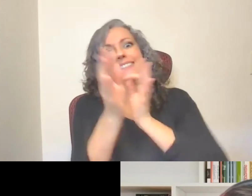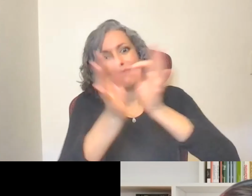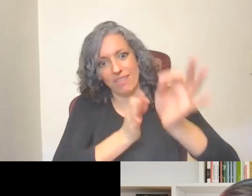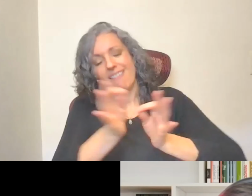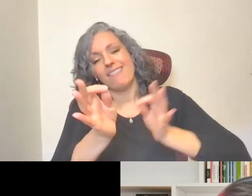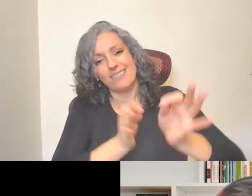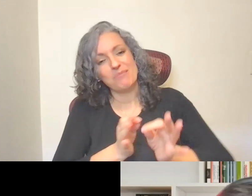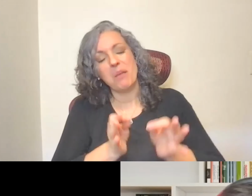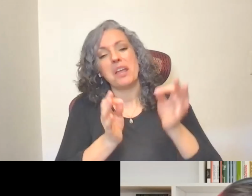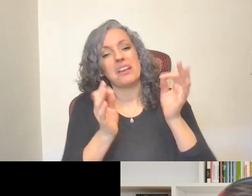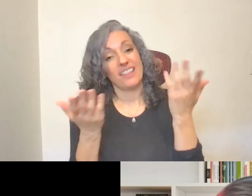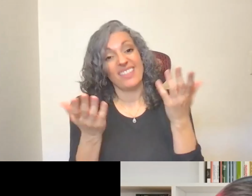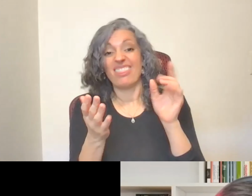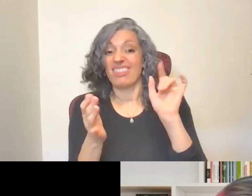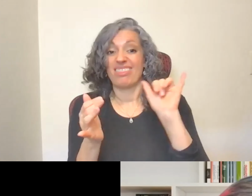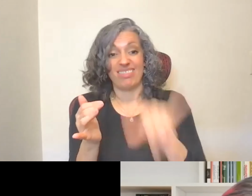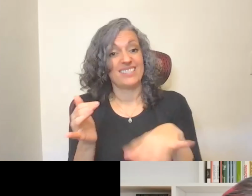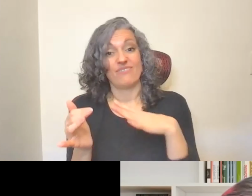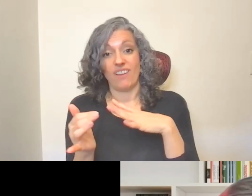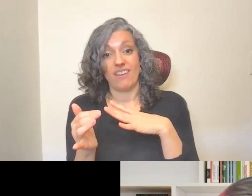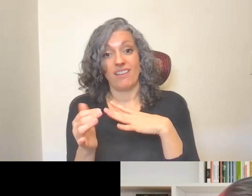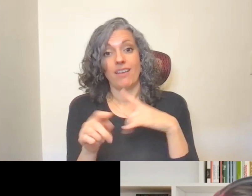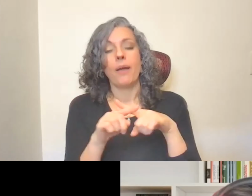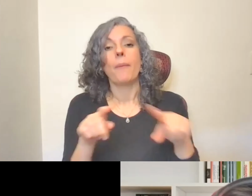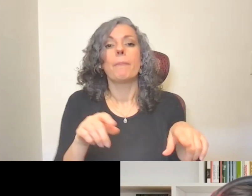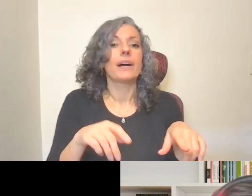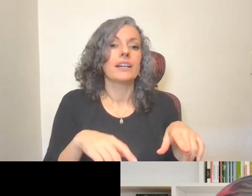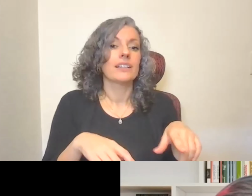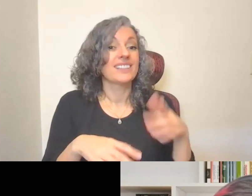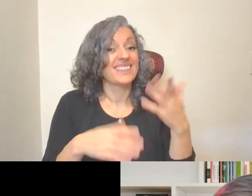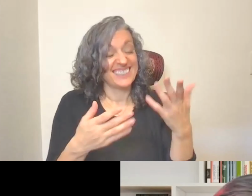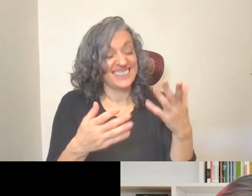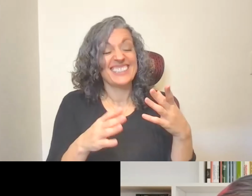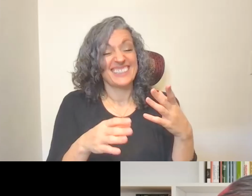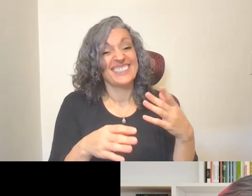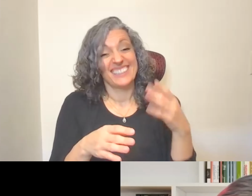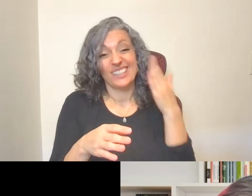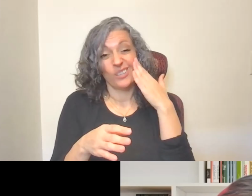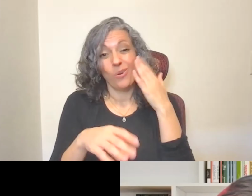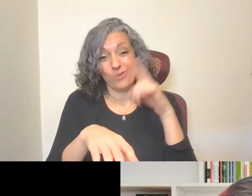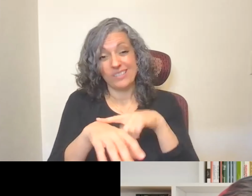then it's fine but it will be still time that you need to invest at some point.